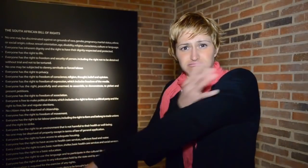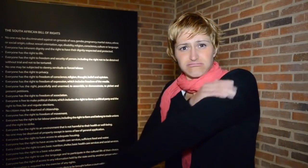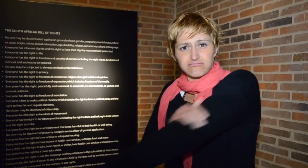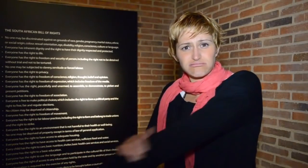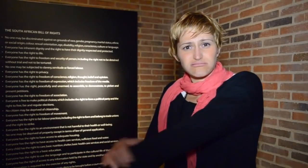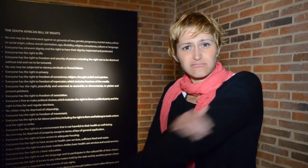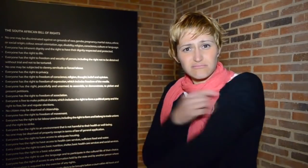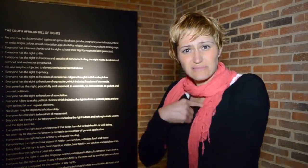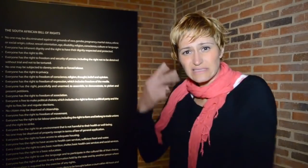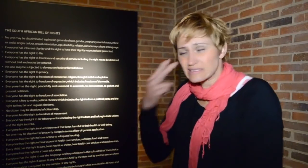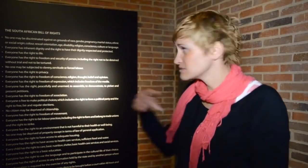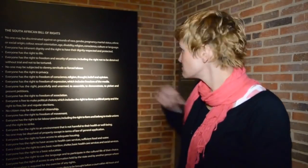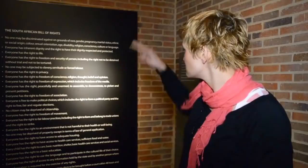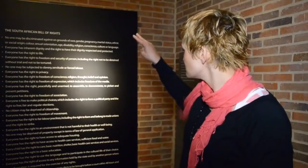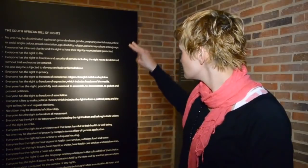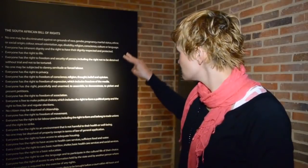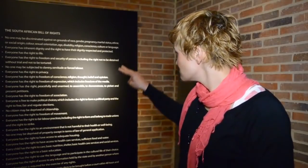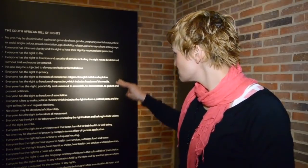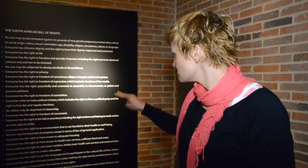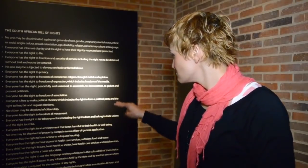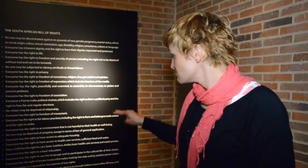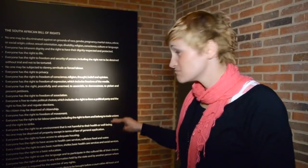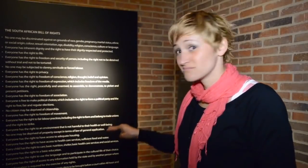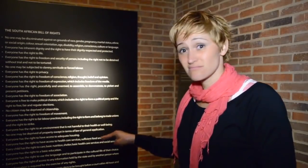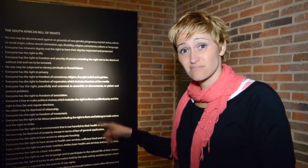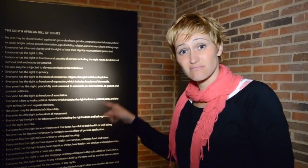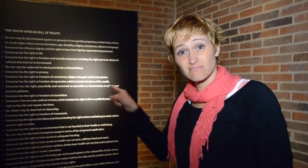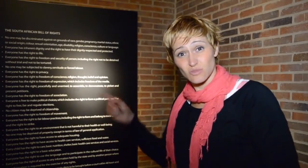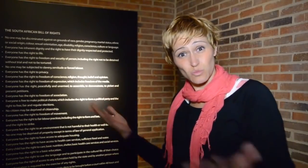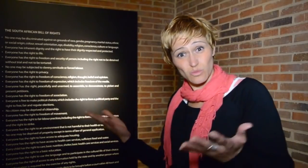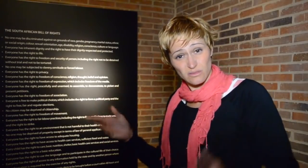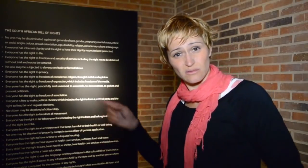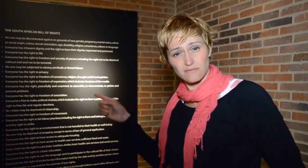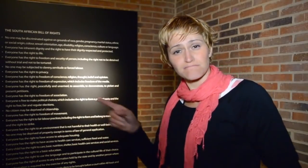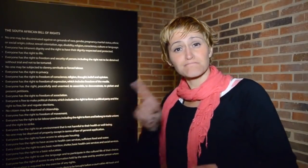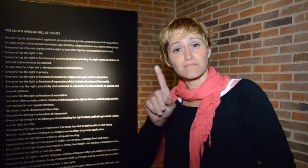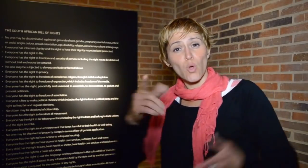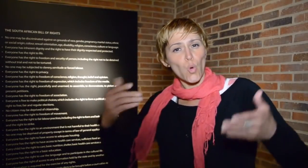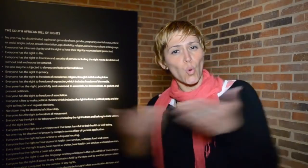Reading this gave me the goose bumps, learning